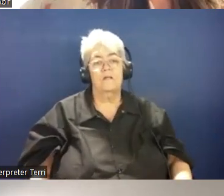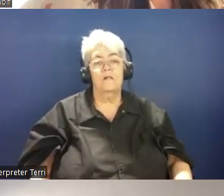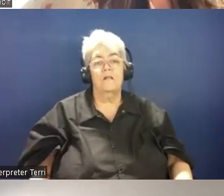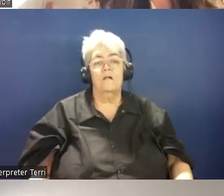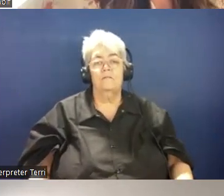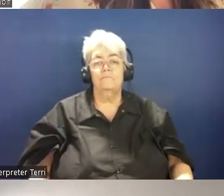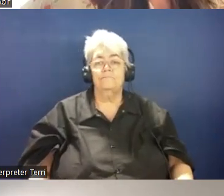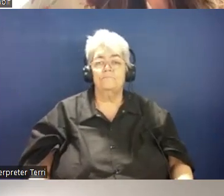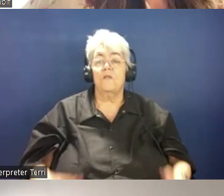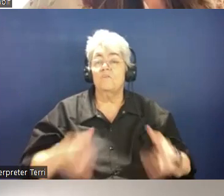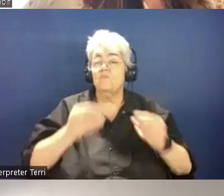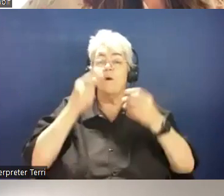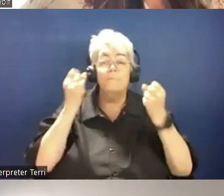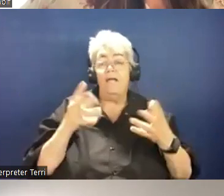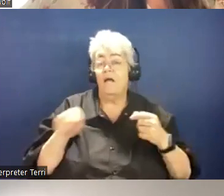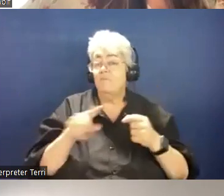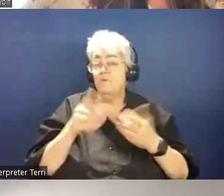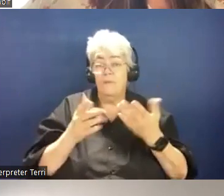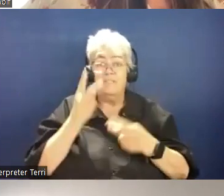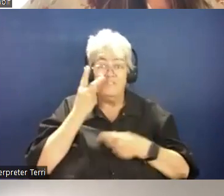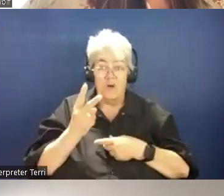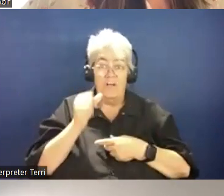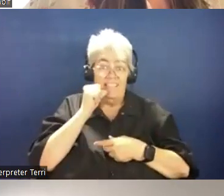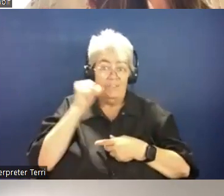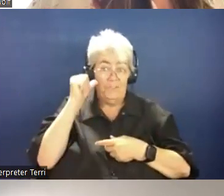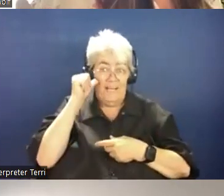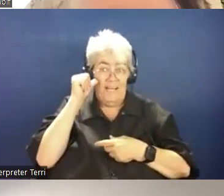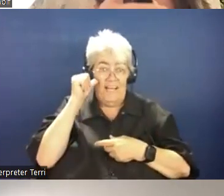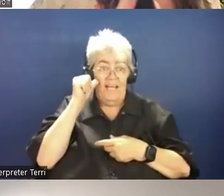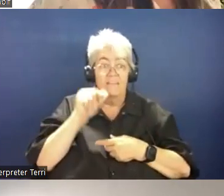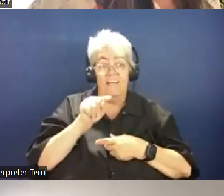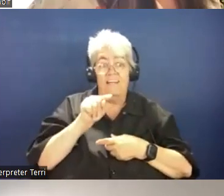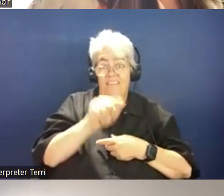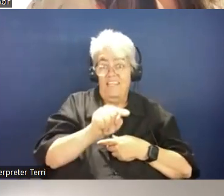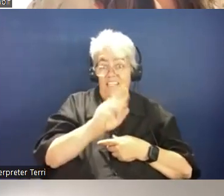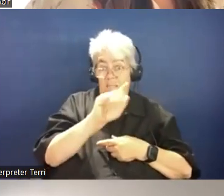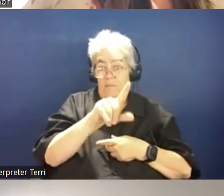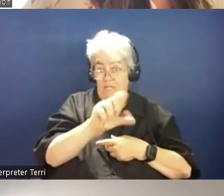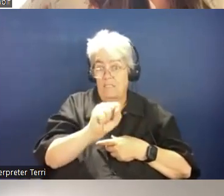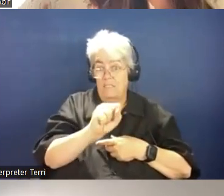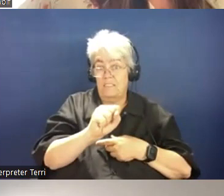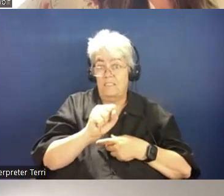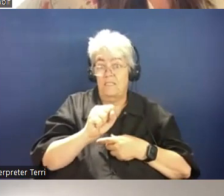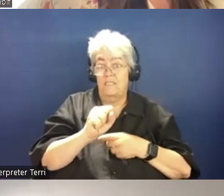many of you might have seen in the news yesterday that these bills started to take effect. They were